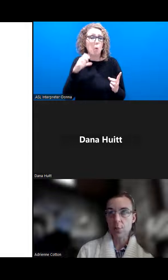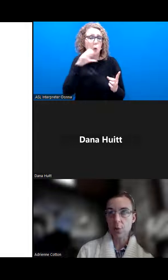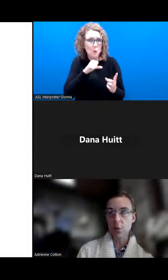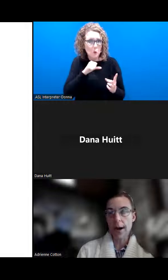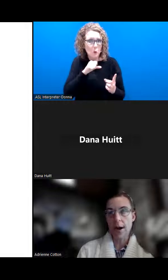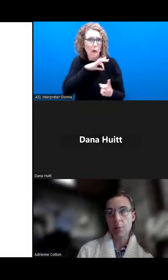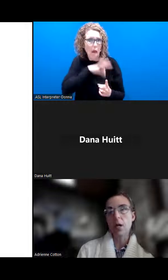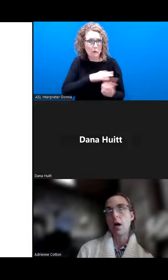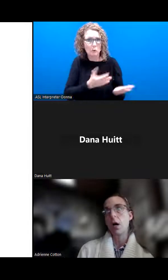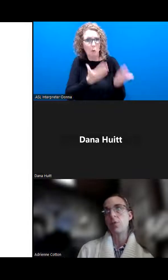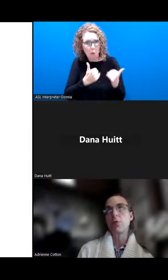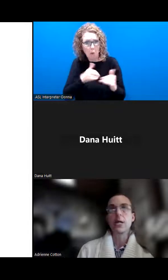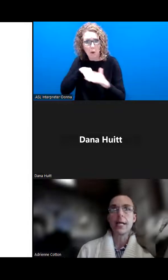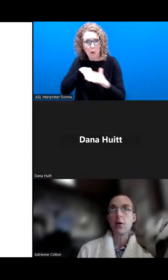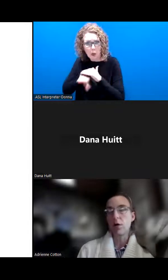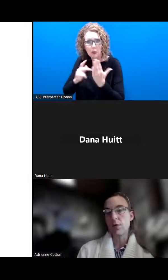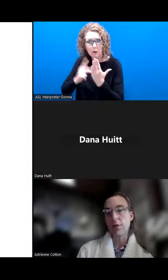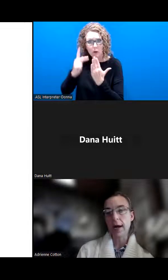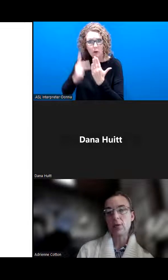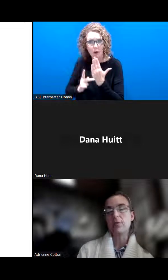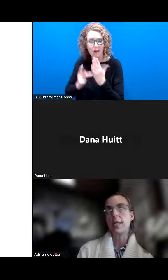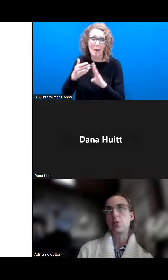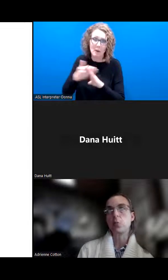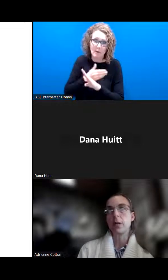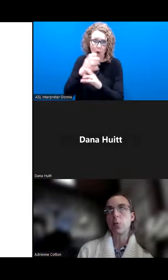, say, some of my other mom friends who worked at